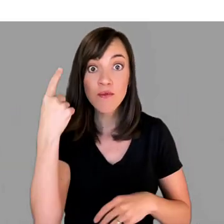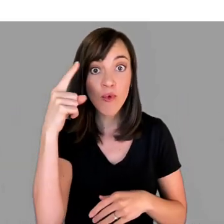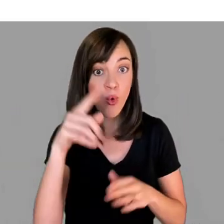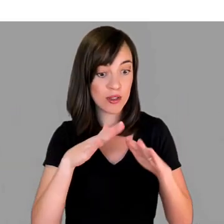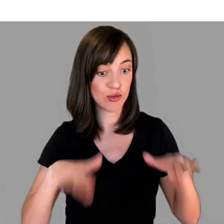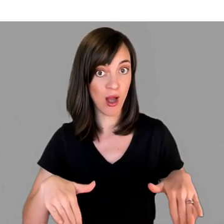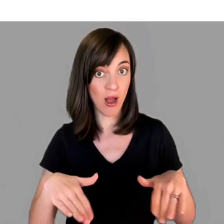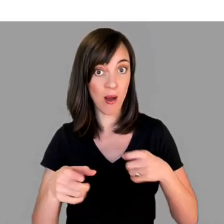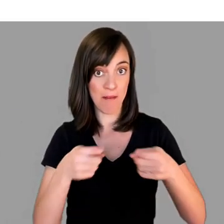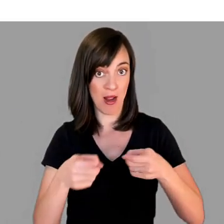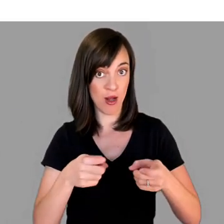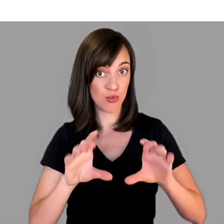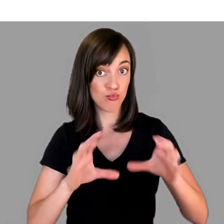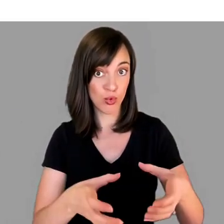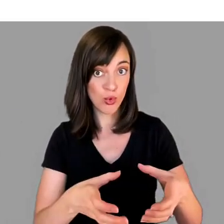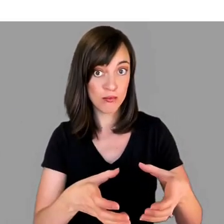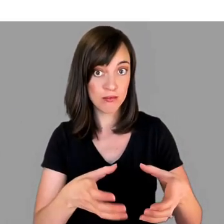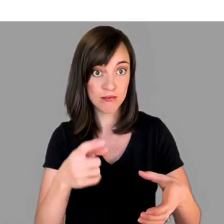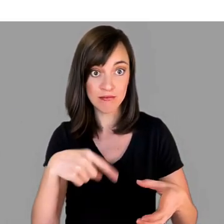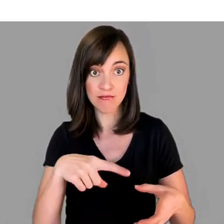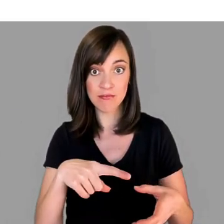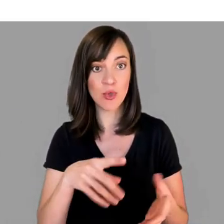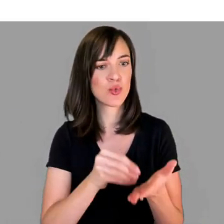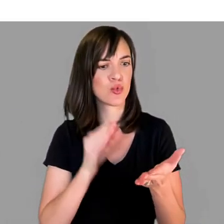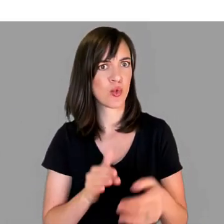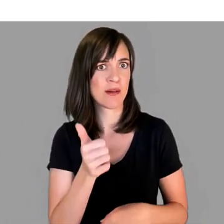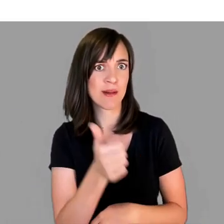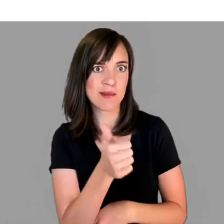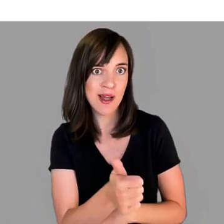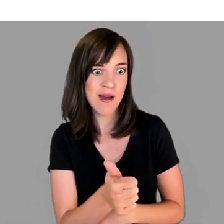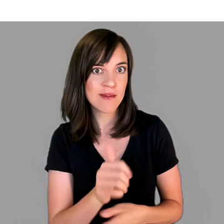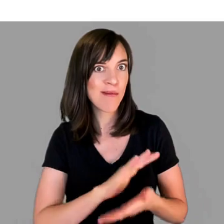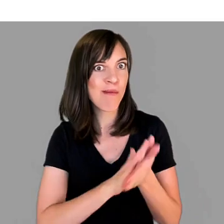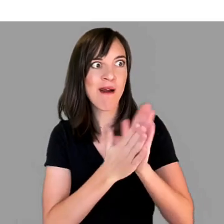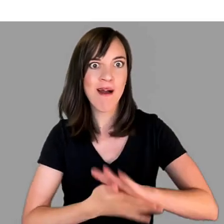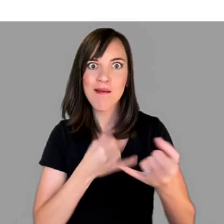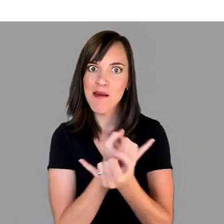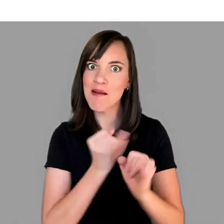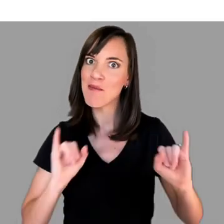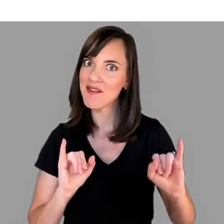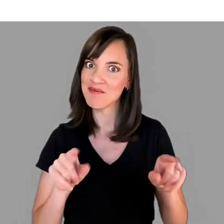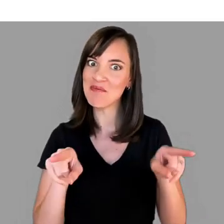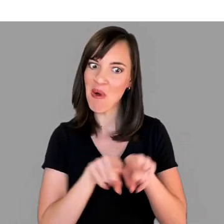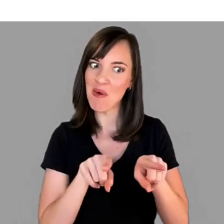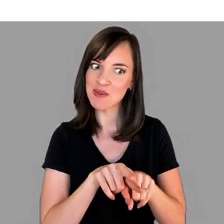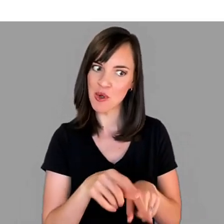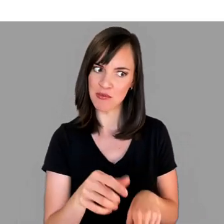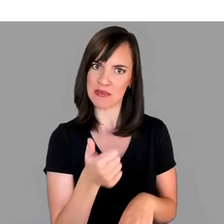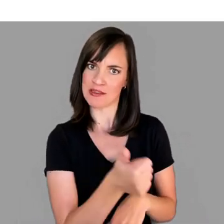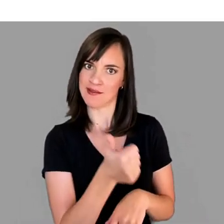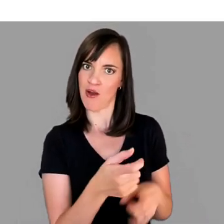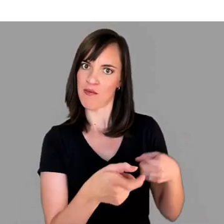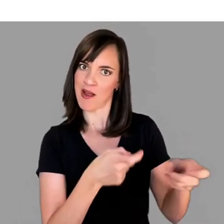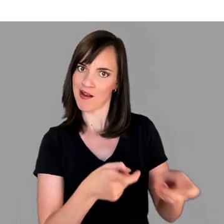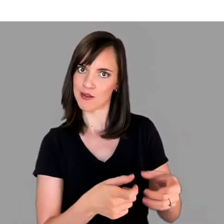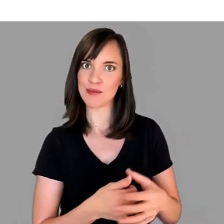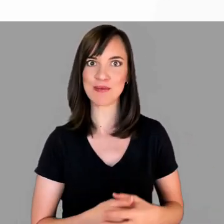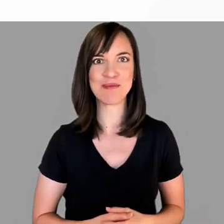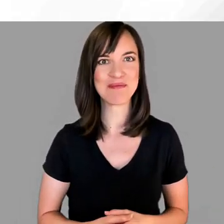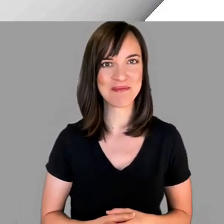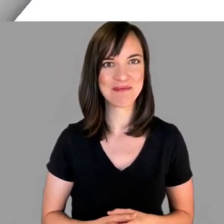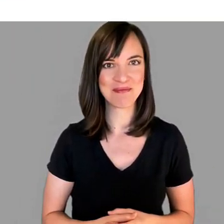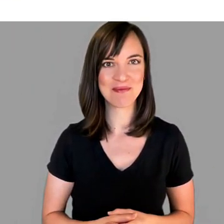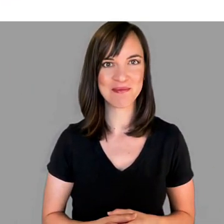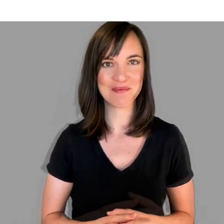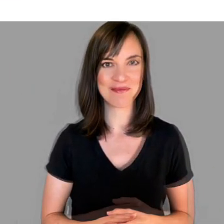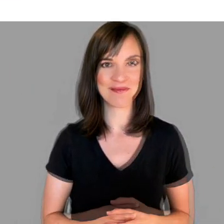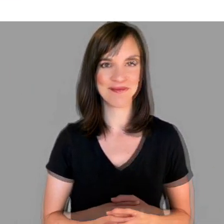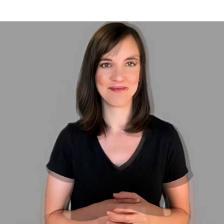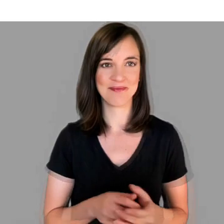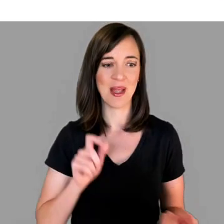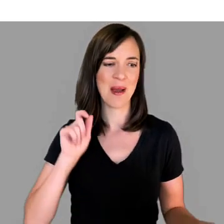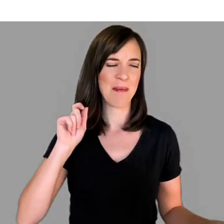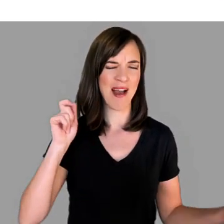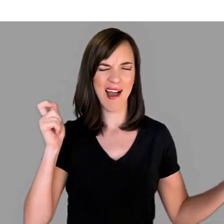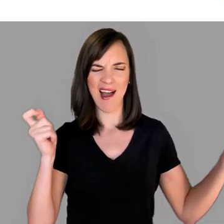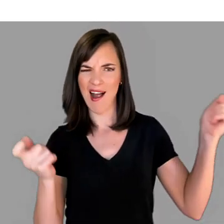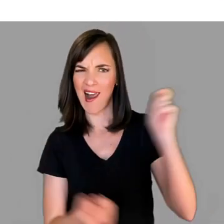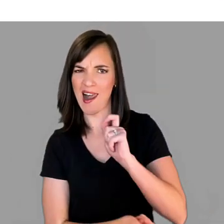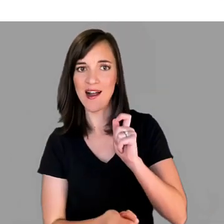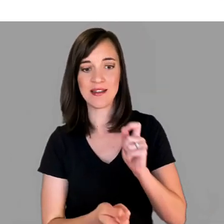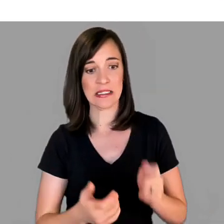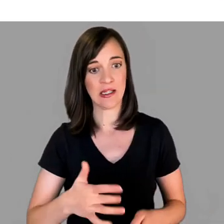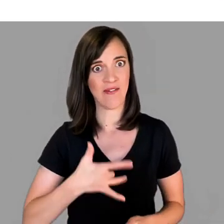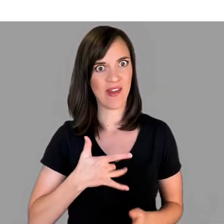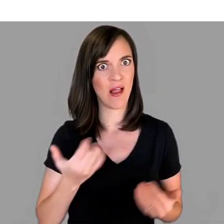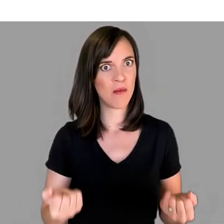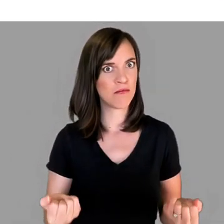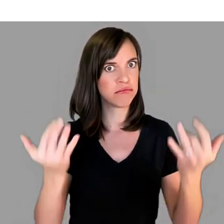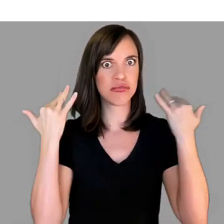students became more autonomous and self-directed at child-managed groupings.